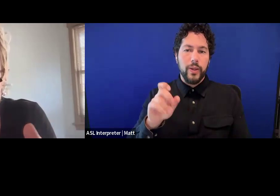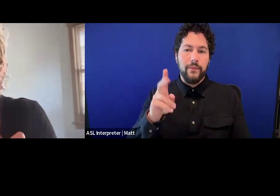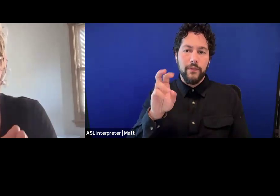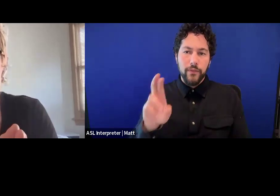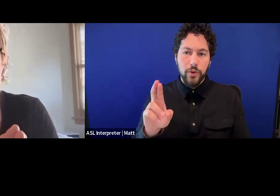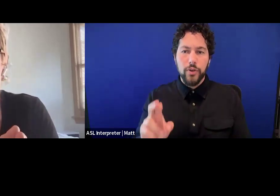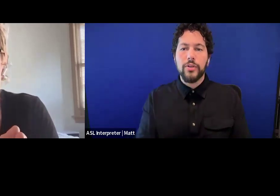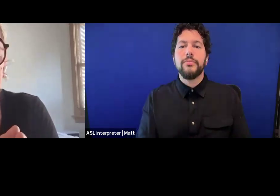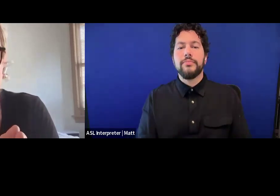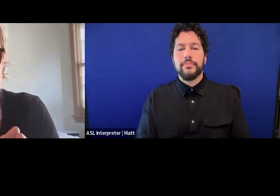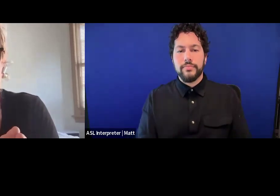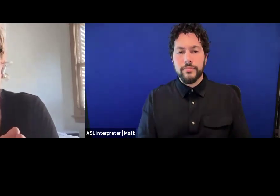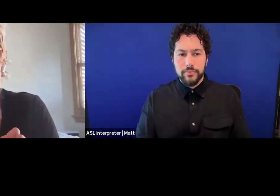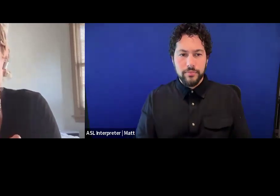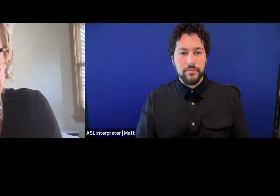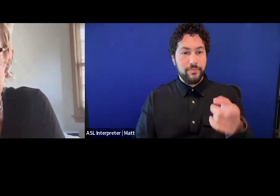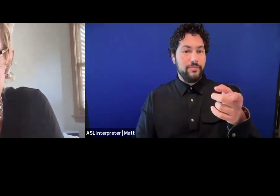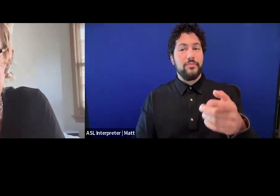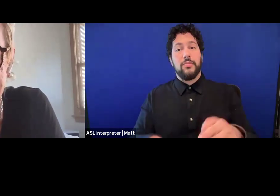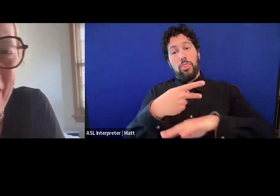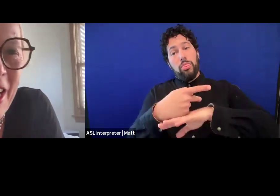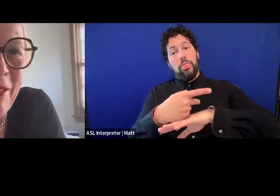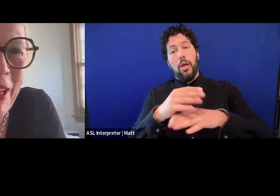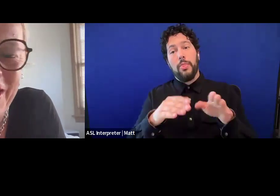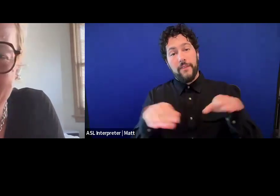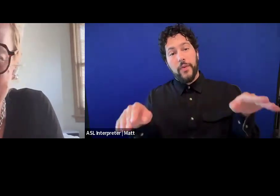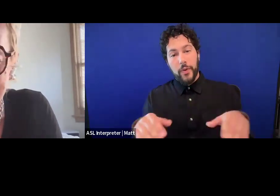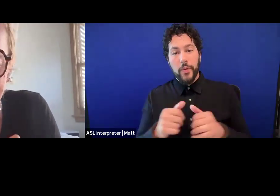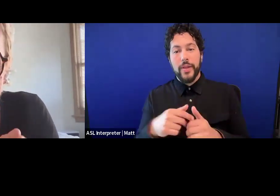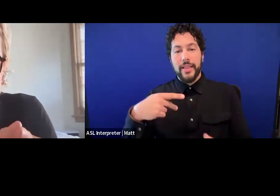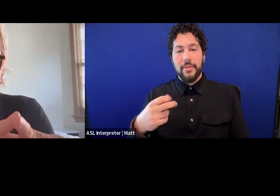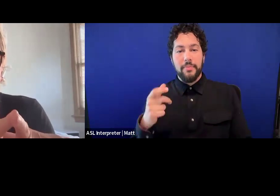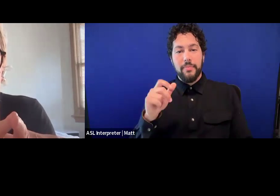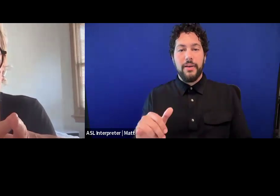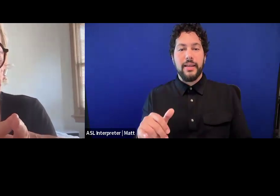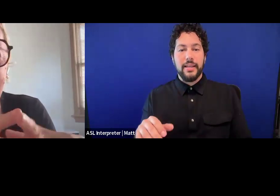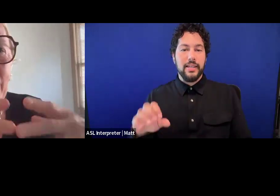Here, on the floor, with Peggy… Peggy's show. Um…